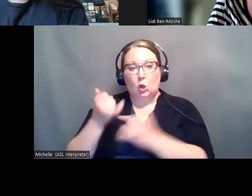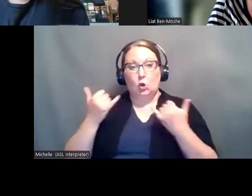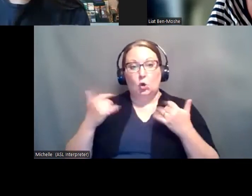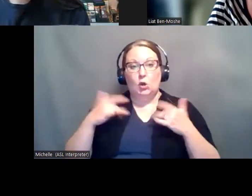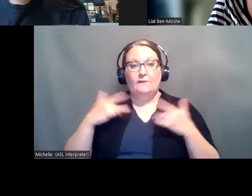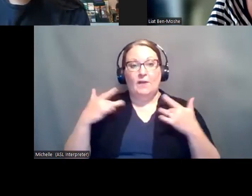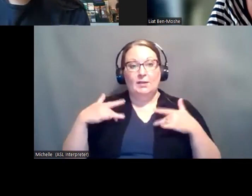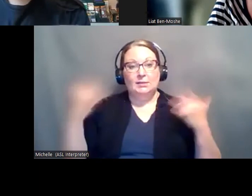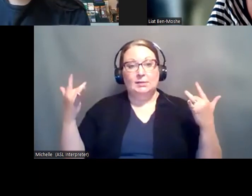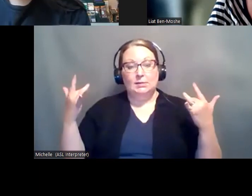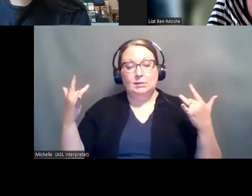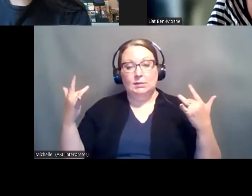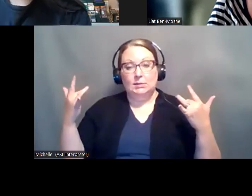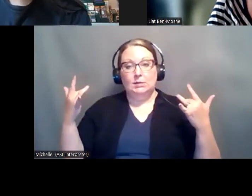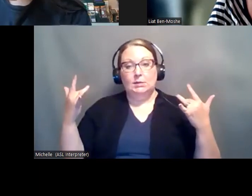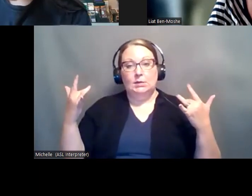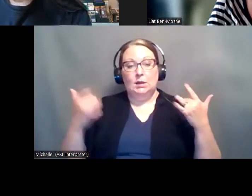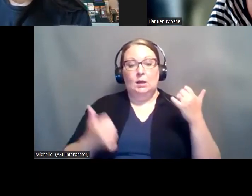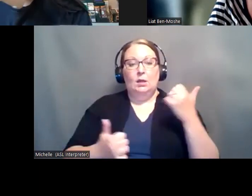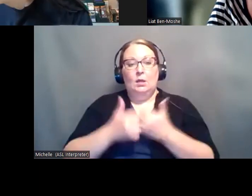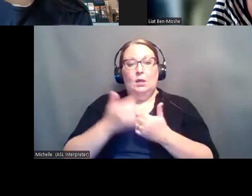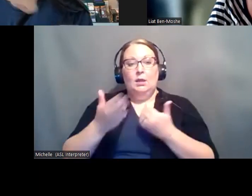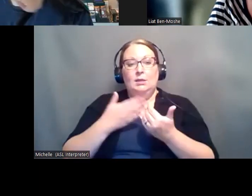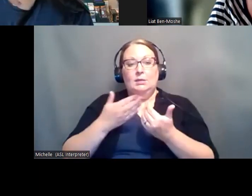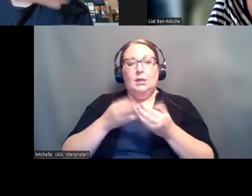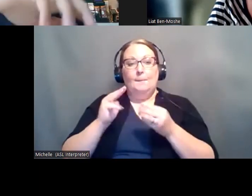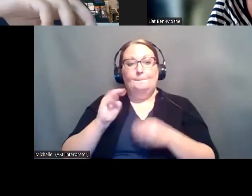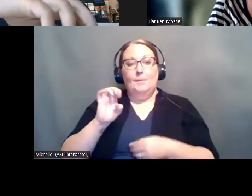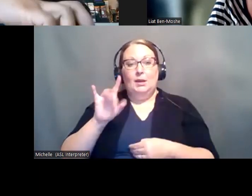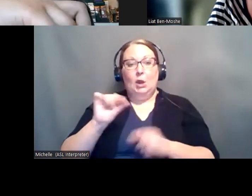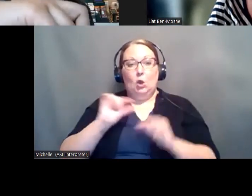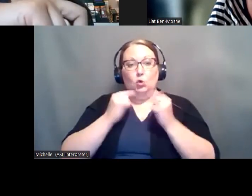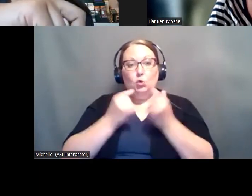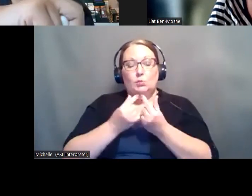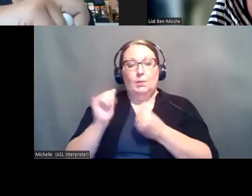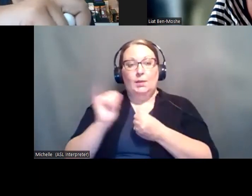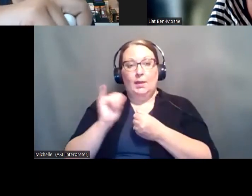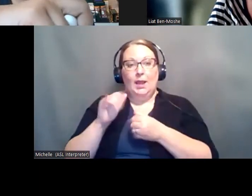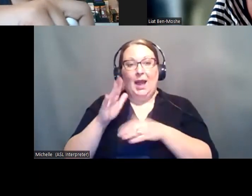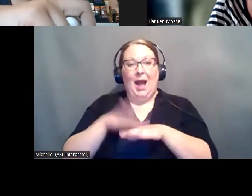I find that the easiest media groups to work with have always been like on campus,